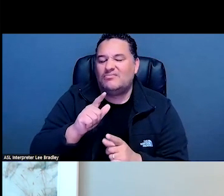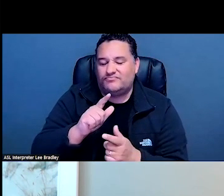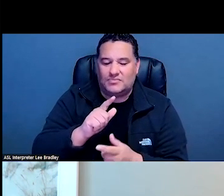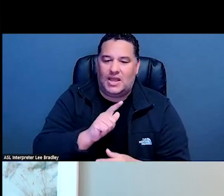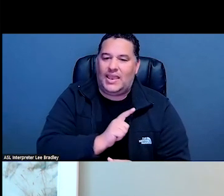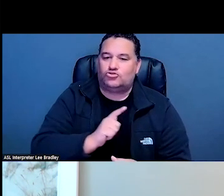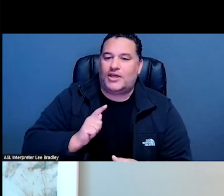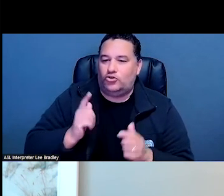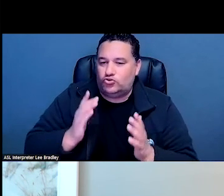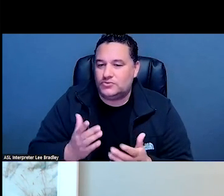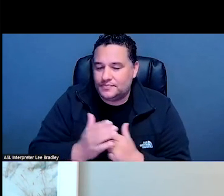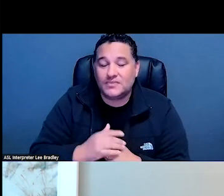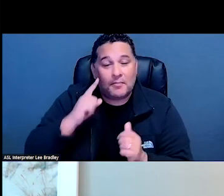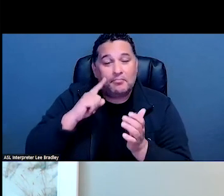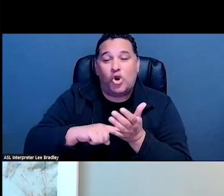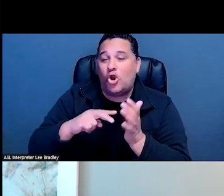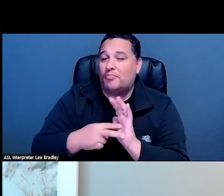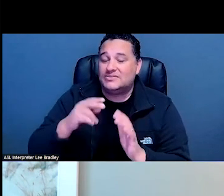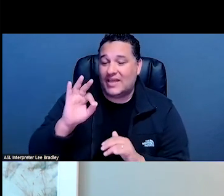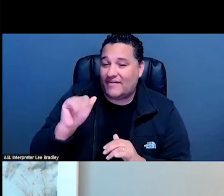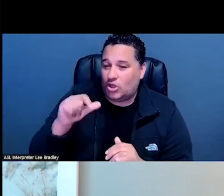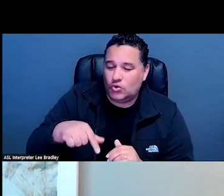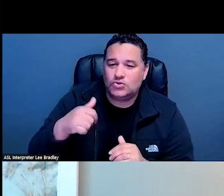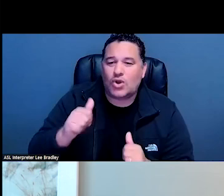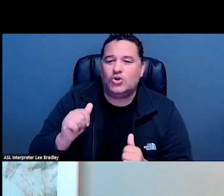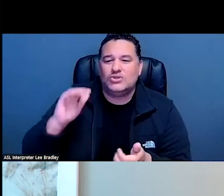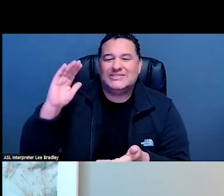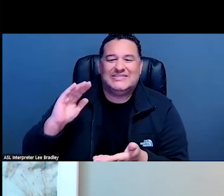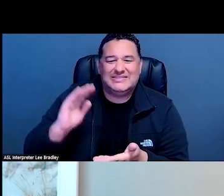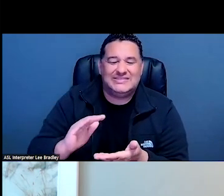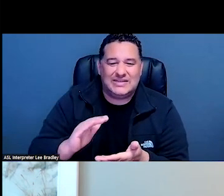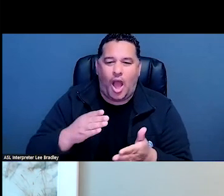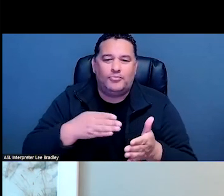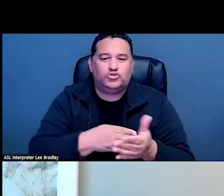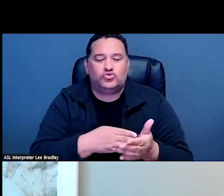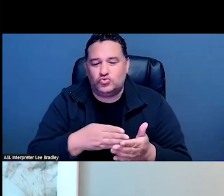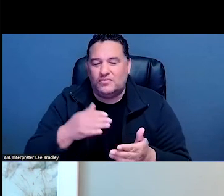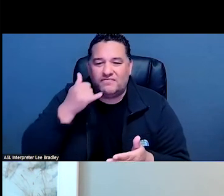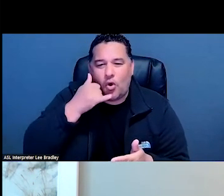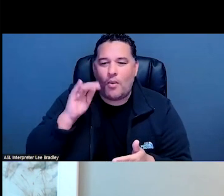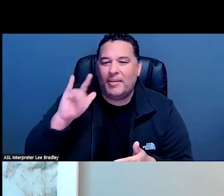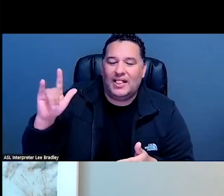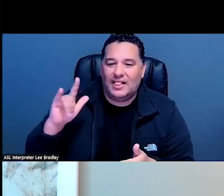. OUR INTENDED AUDIENCE REALLY IS LEGISLATORS IN THIS CASE . THE PURPGS OF THE FAQs IS TO TRY